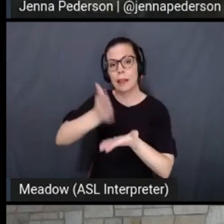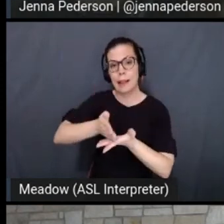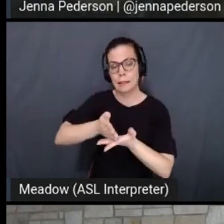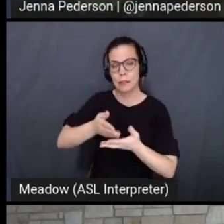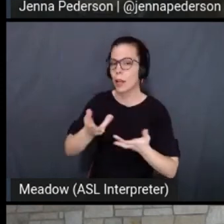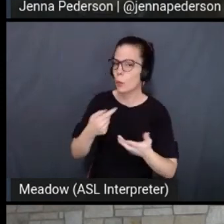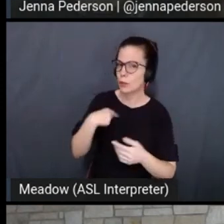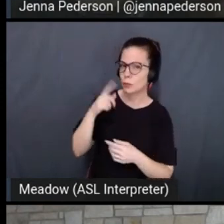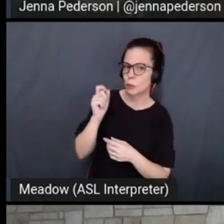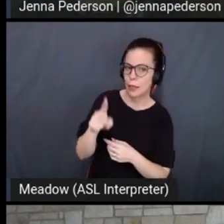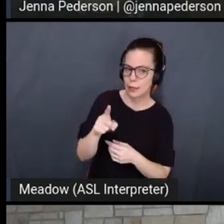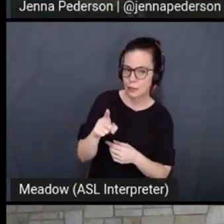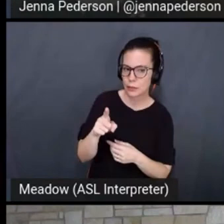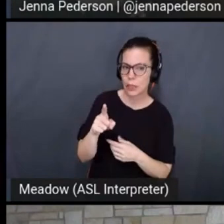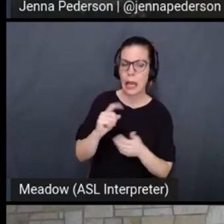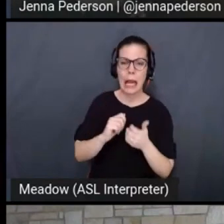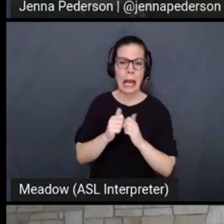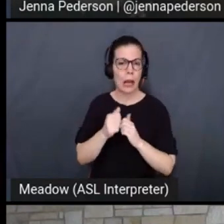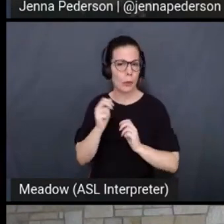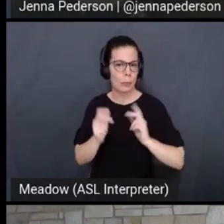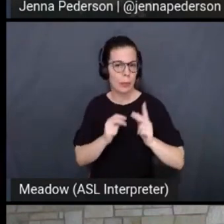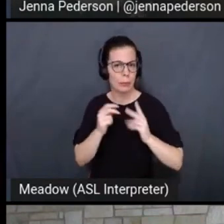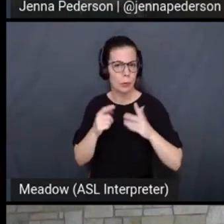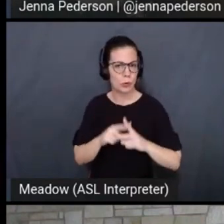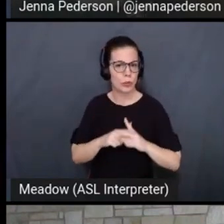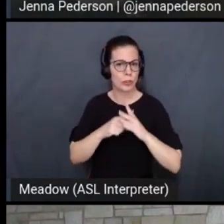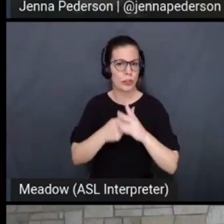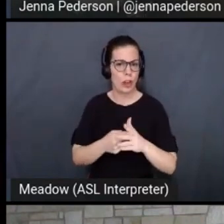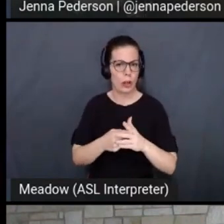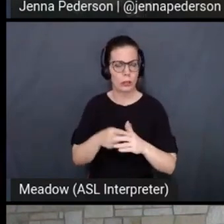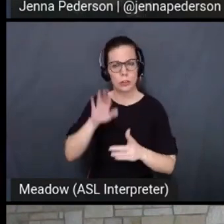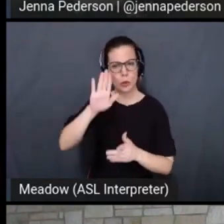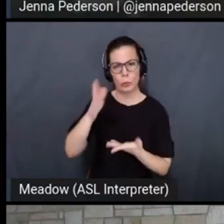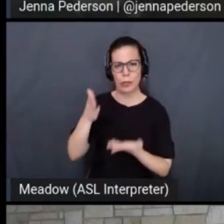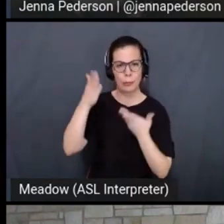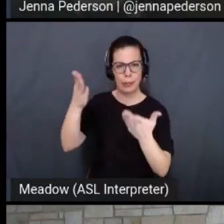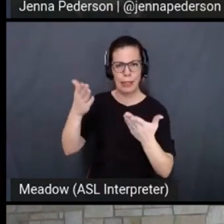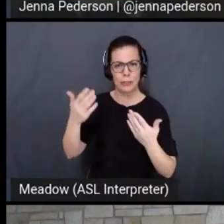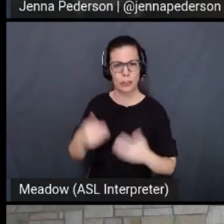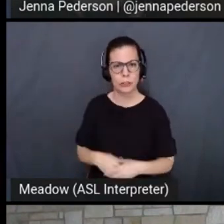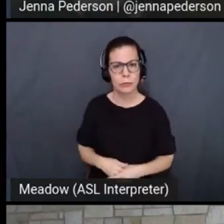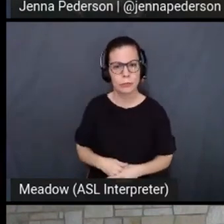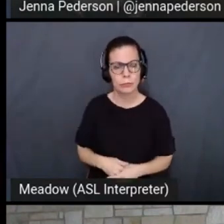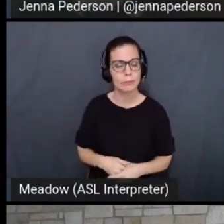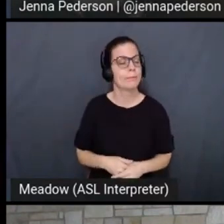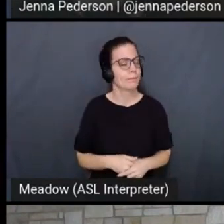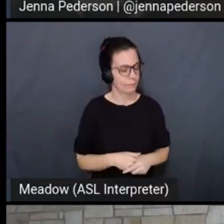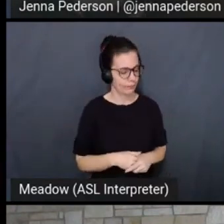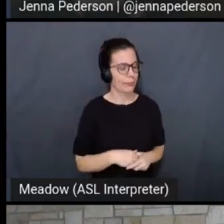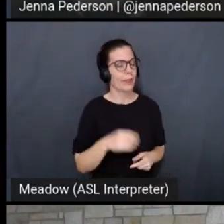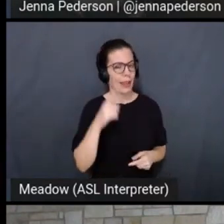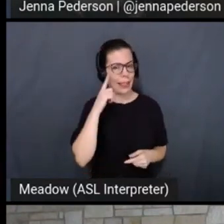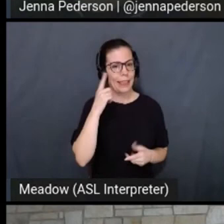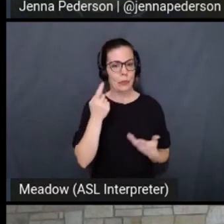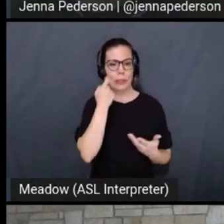is how do people actually get started with this? What is your recommendation? Well, I think it would be what I just did,